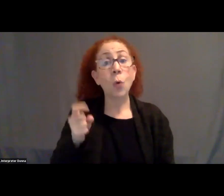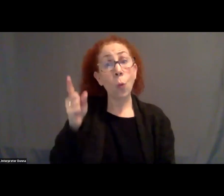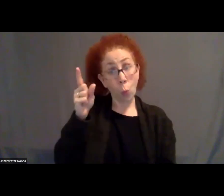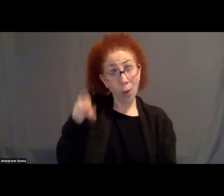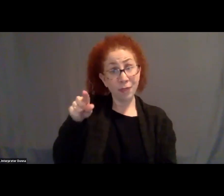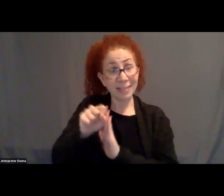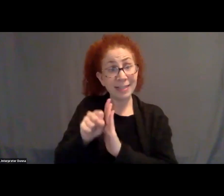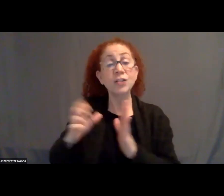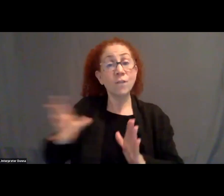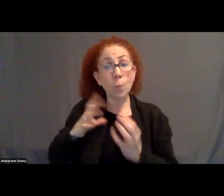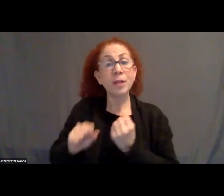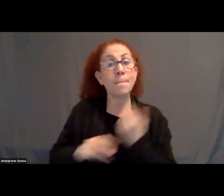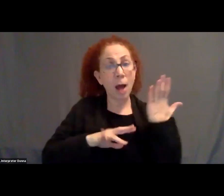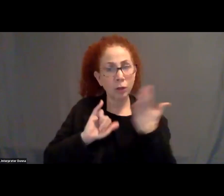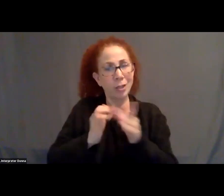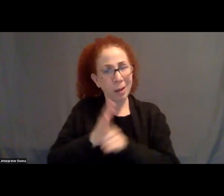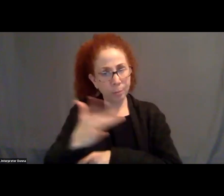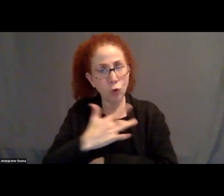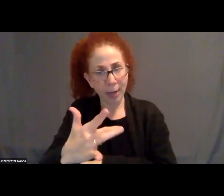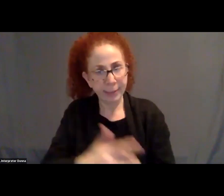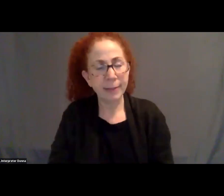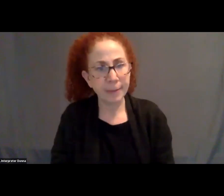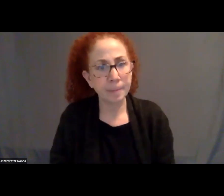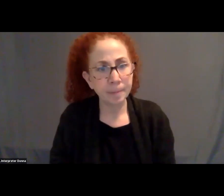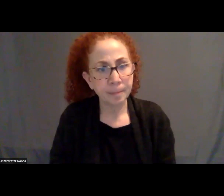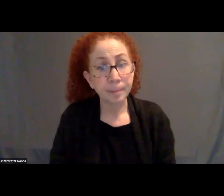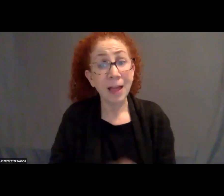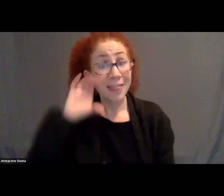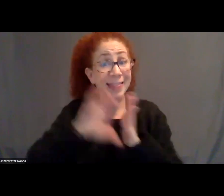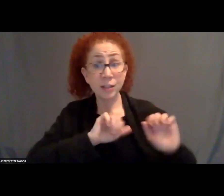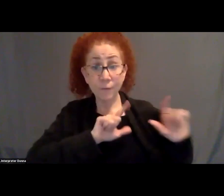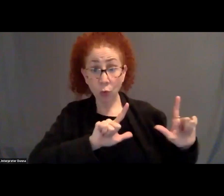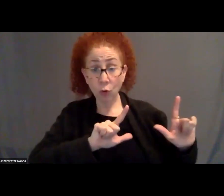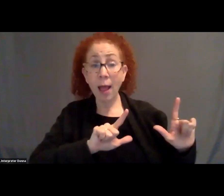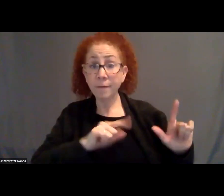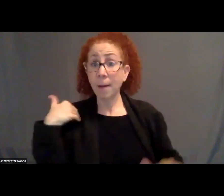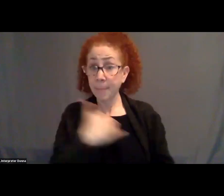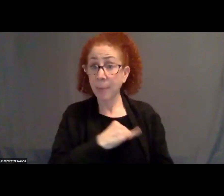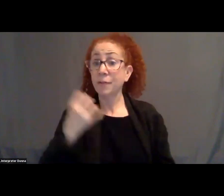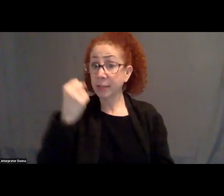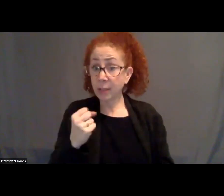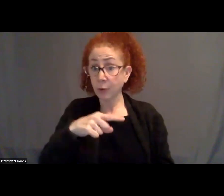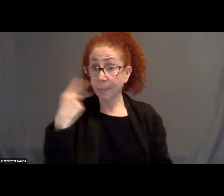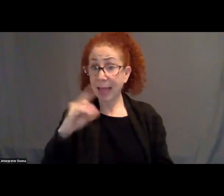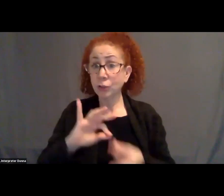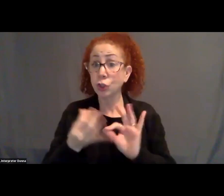abolished the practice. This photograph of members of a Southern Black chain gang